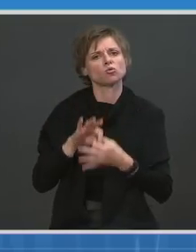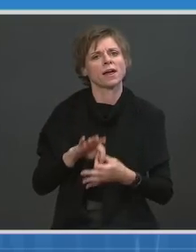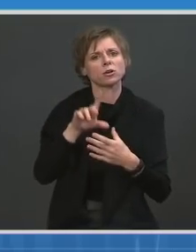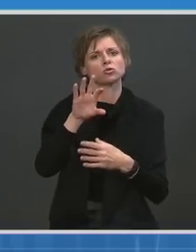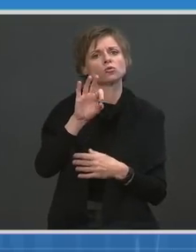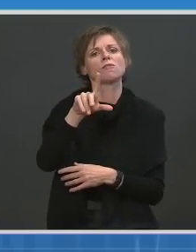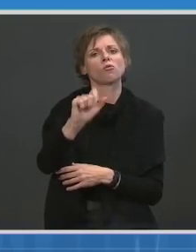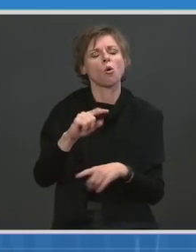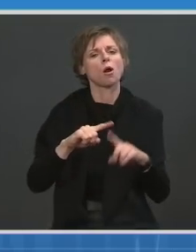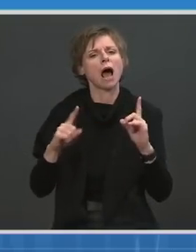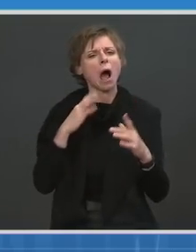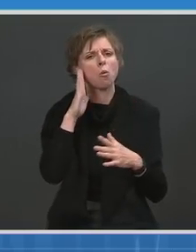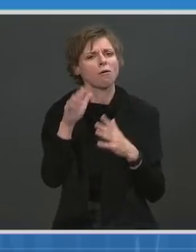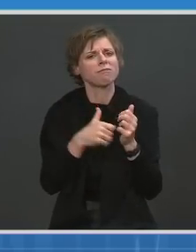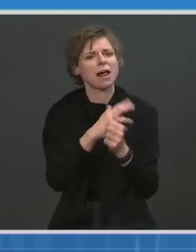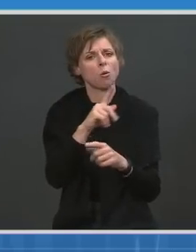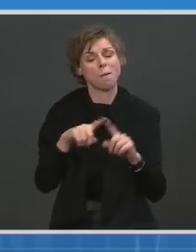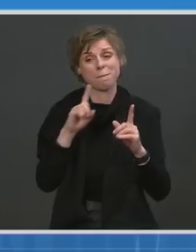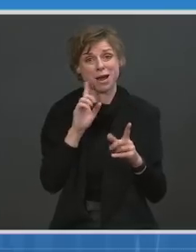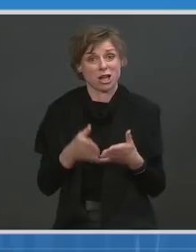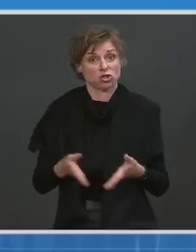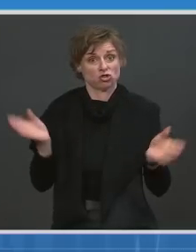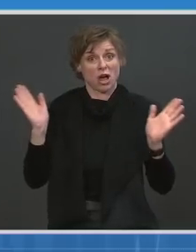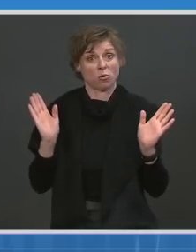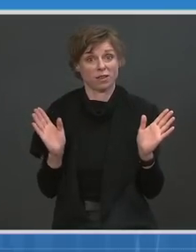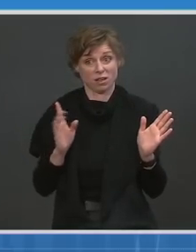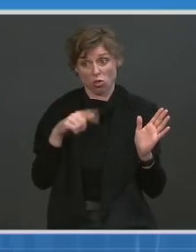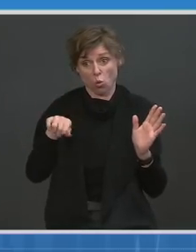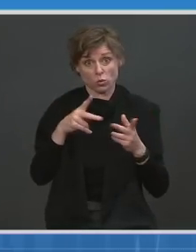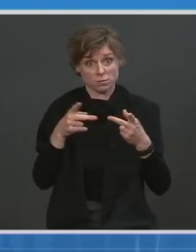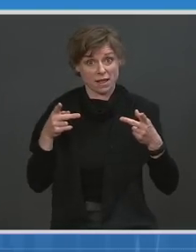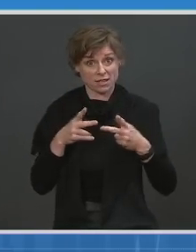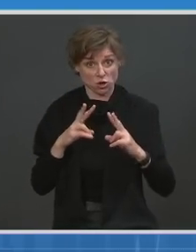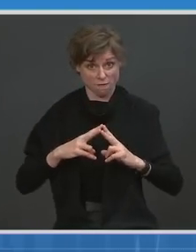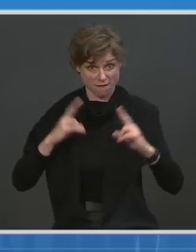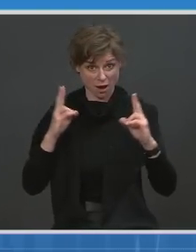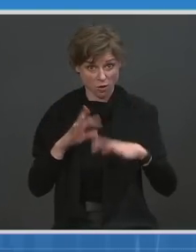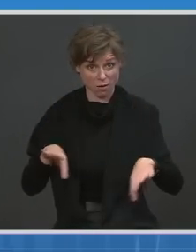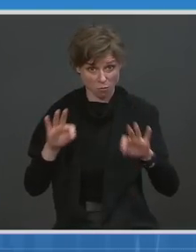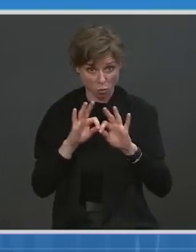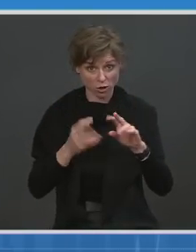these sites are really an important opportunity to increase the number of places